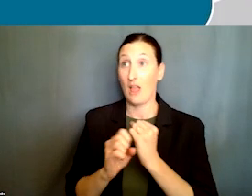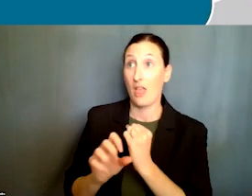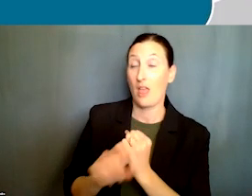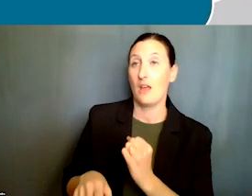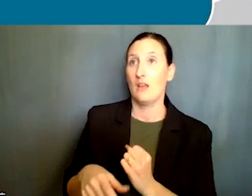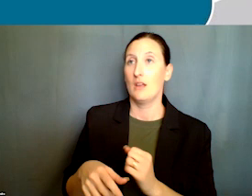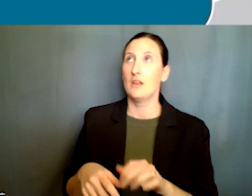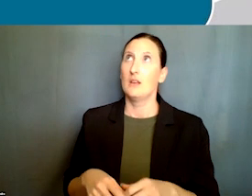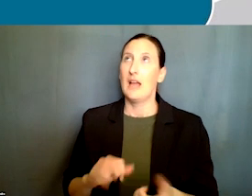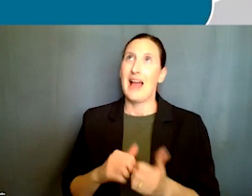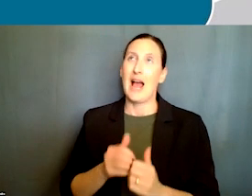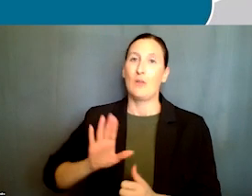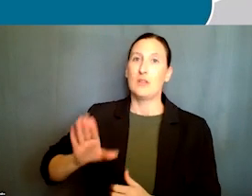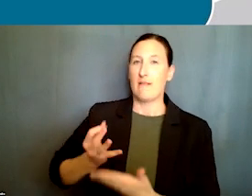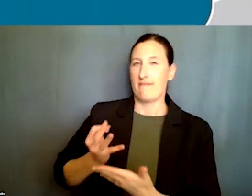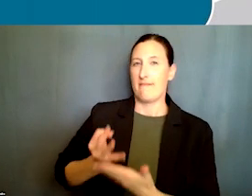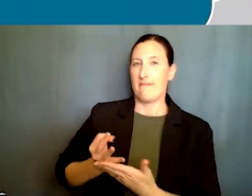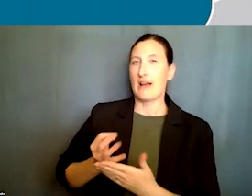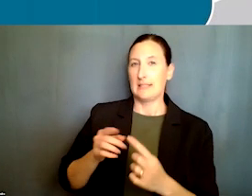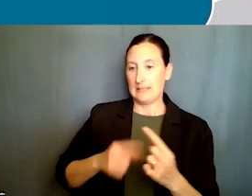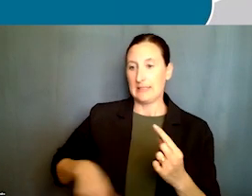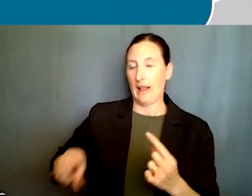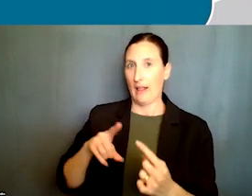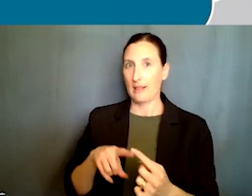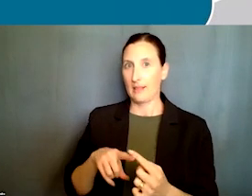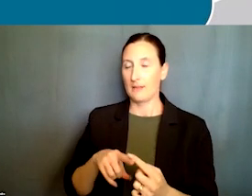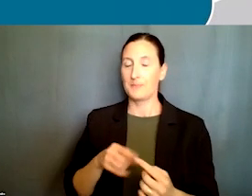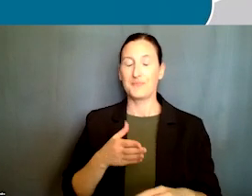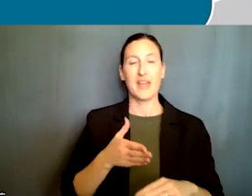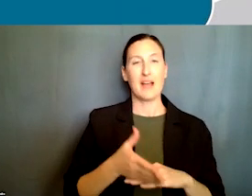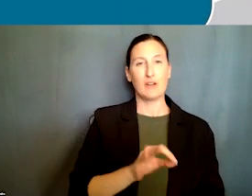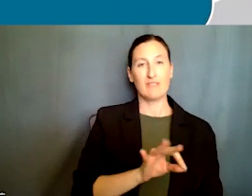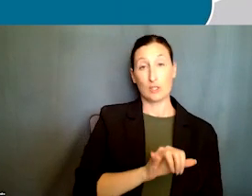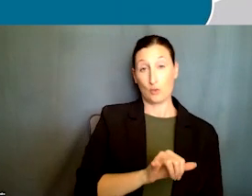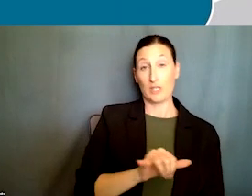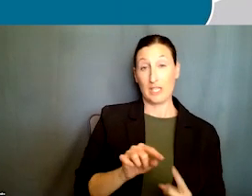the way the funding cycle works after the end of fiscal year